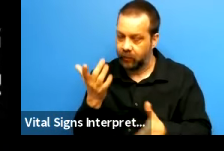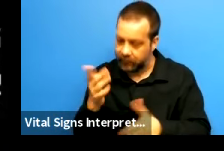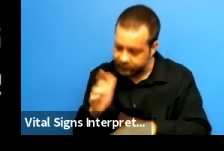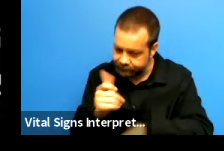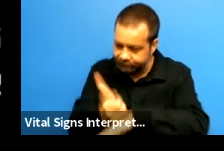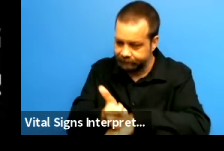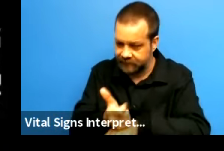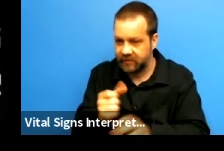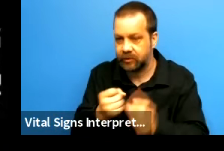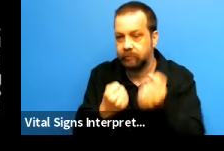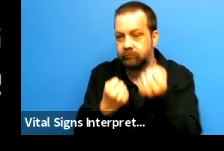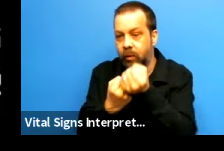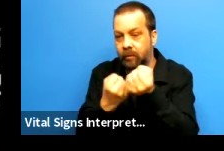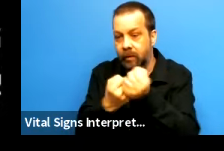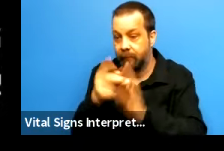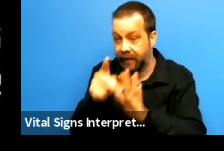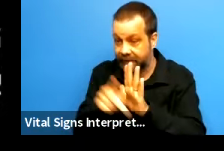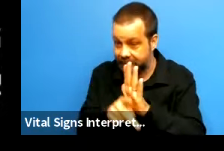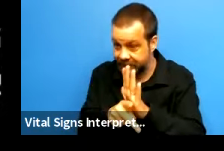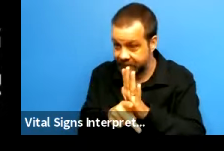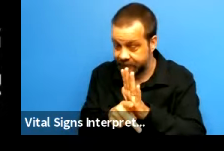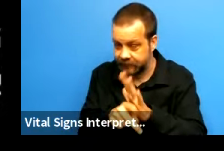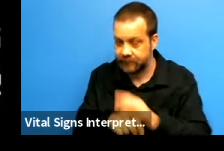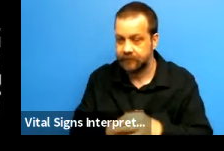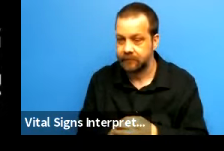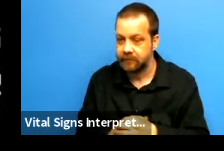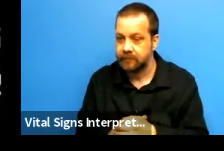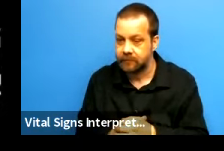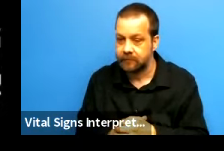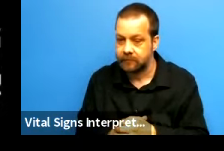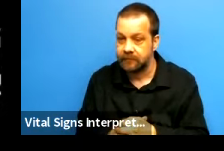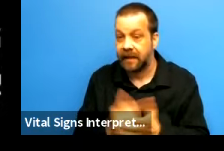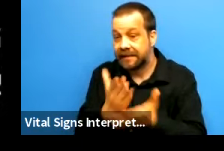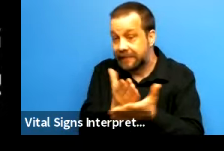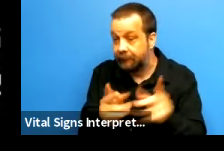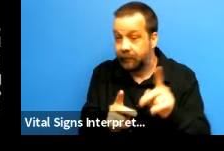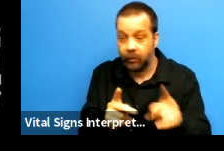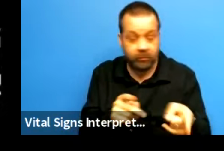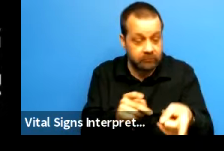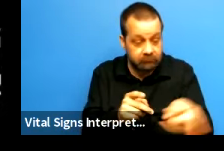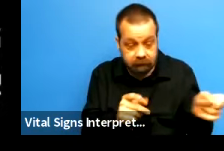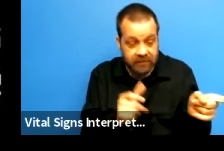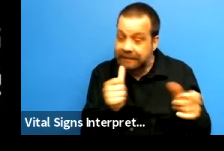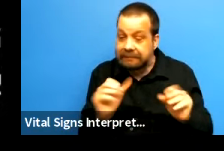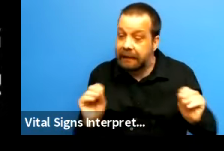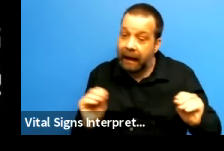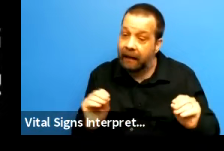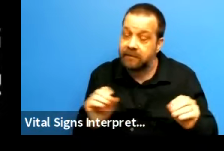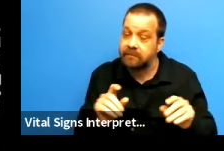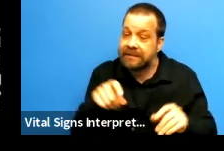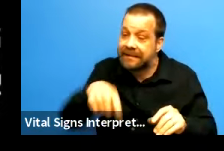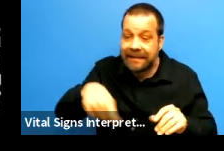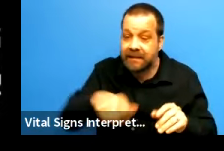There are folks who didn't need an accommodation before COVID-19